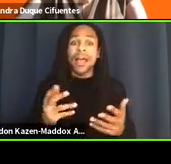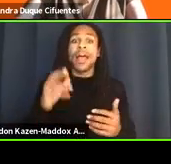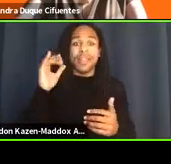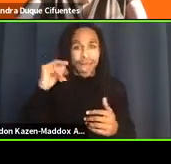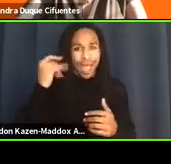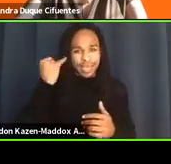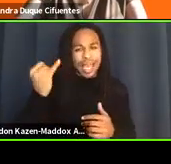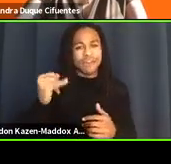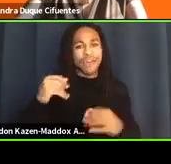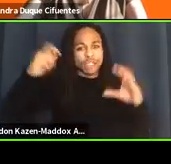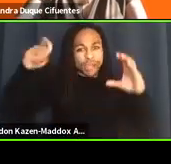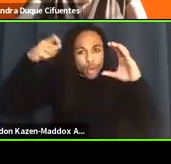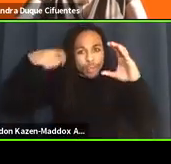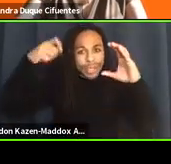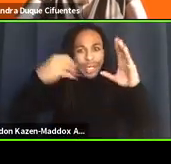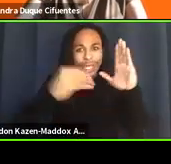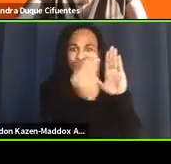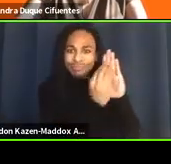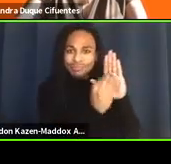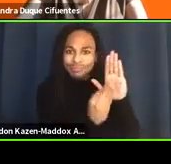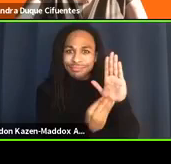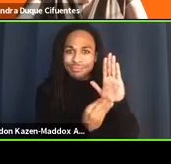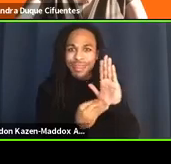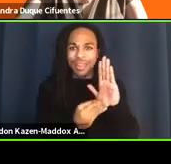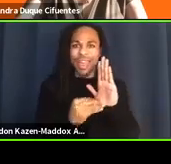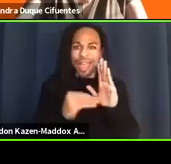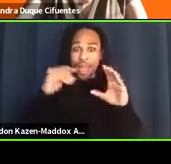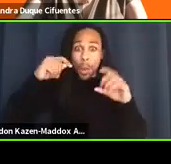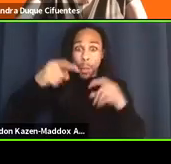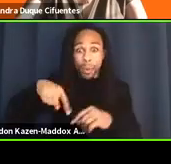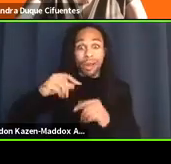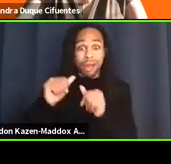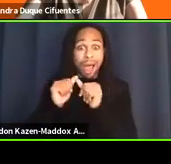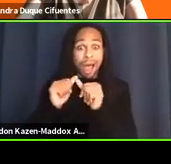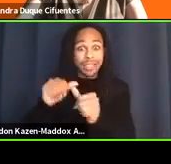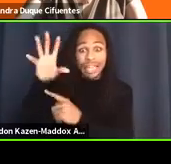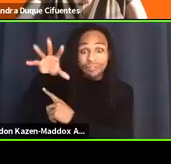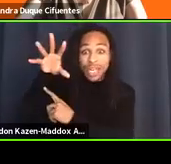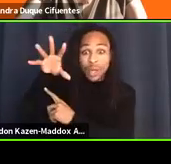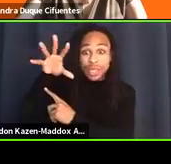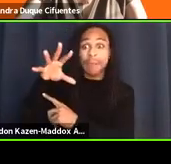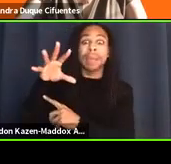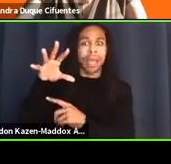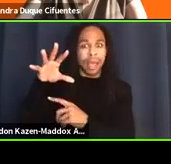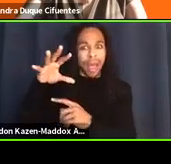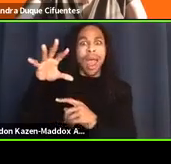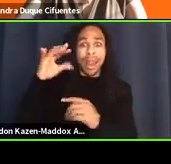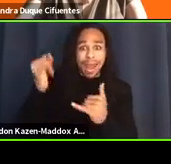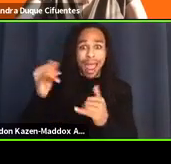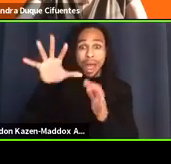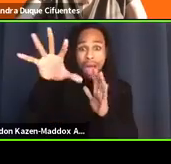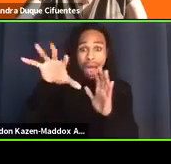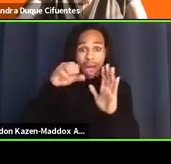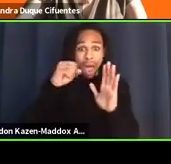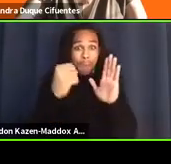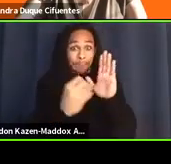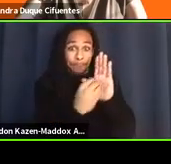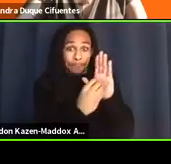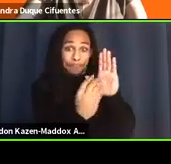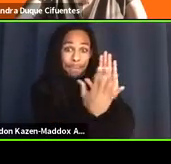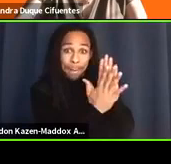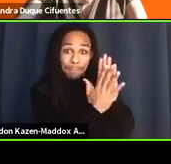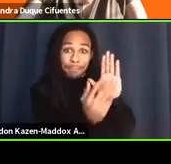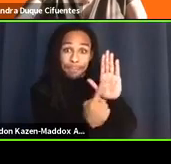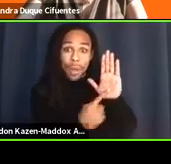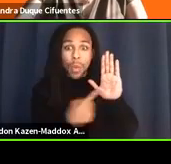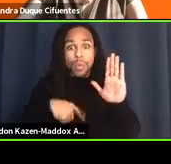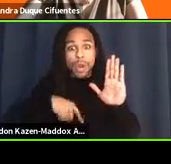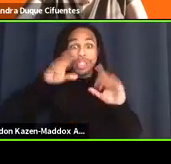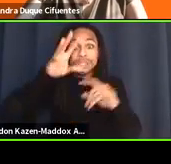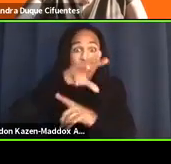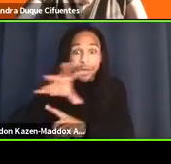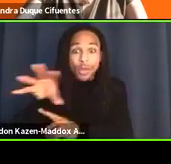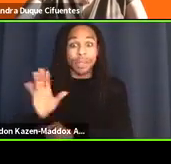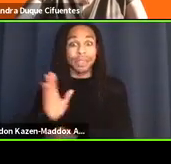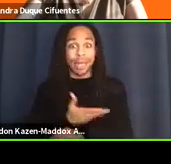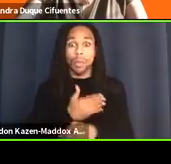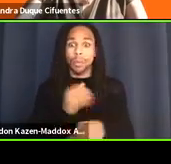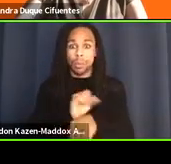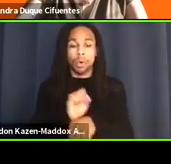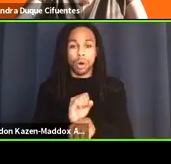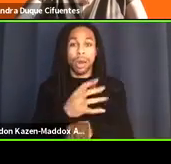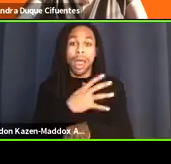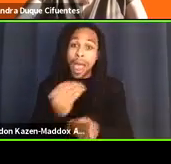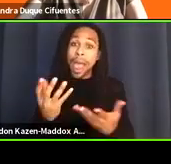has become an important part of dance instruction and we're going through to a period to how